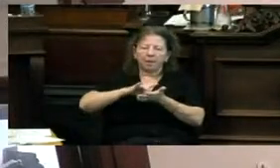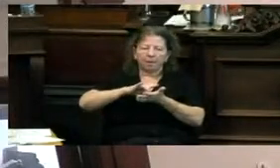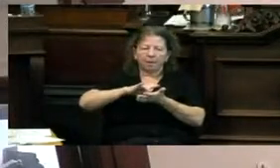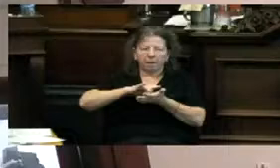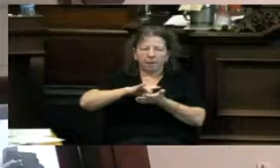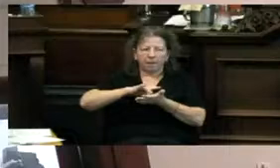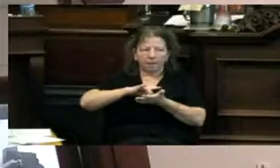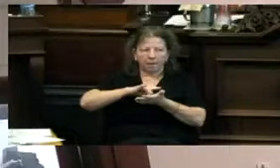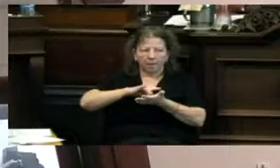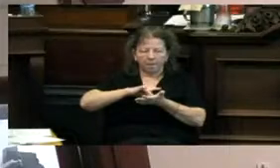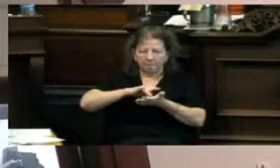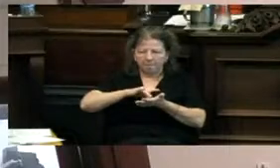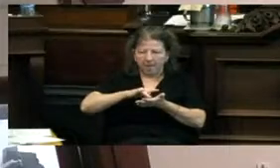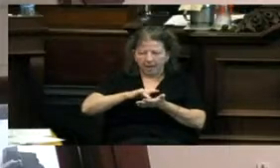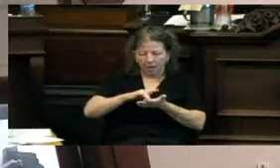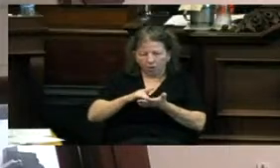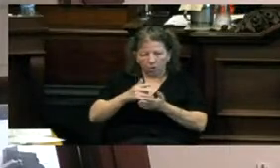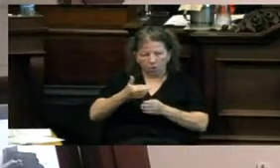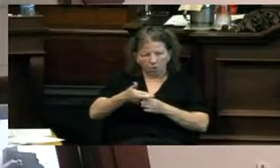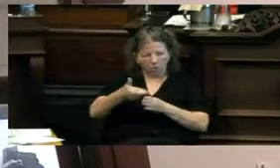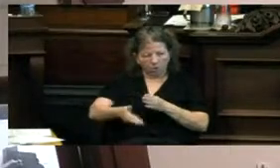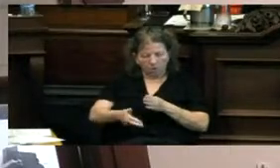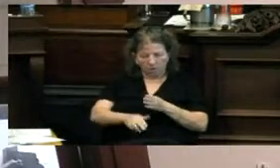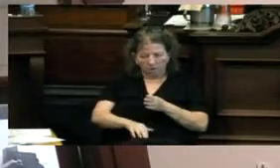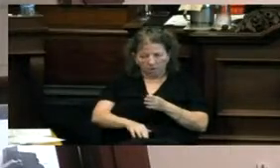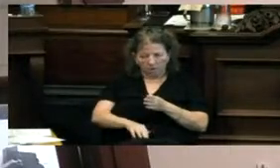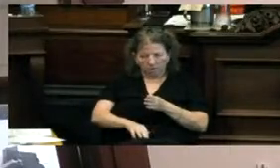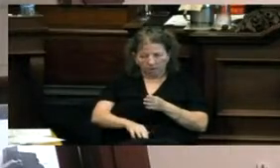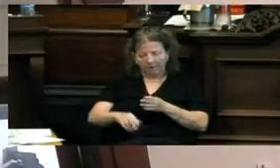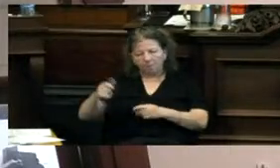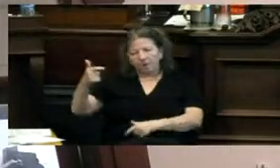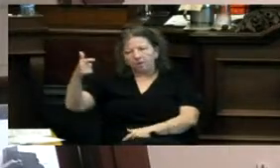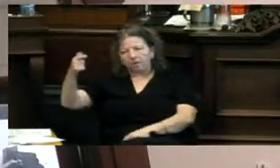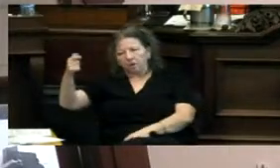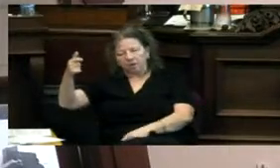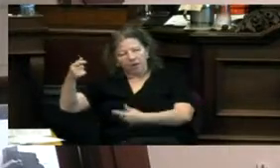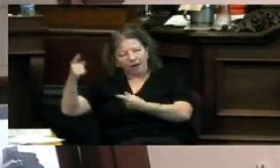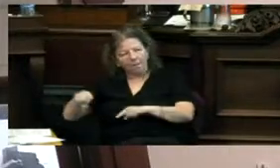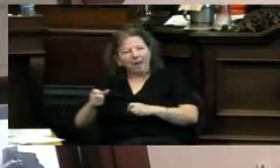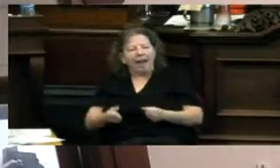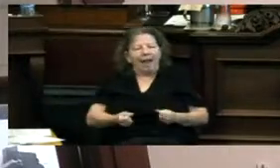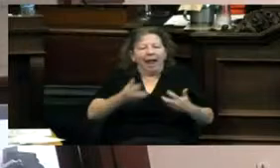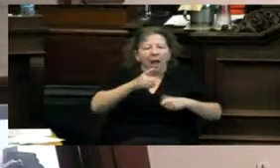quick question related to medical deployments. Could we